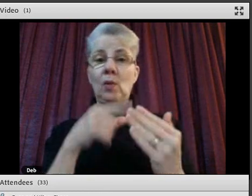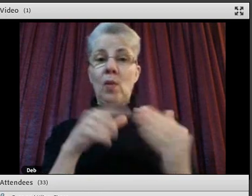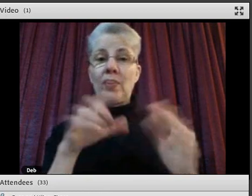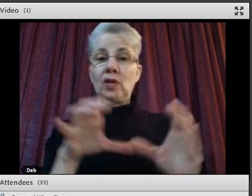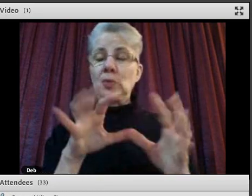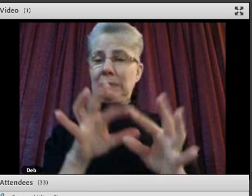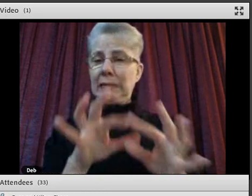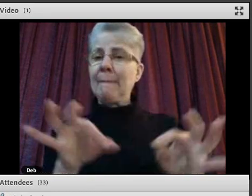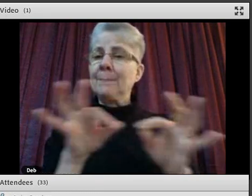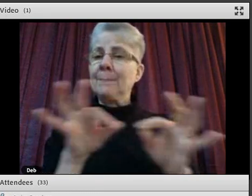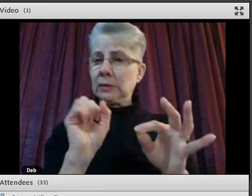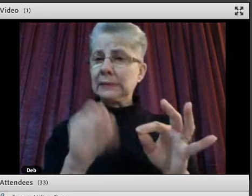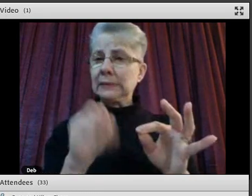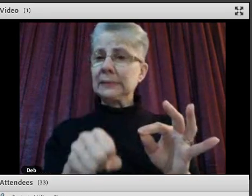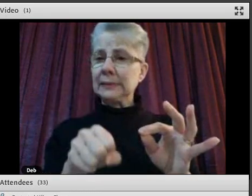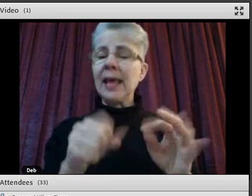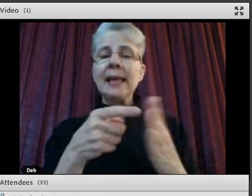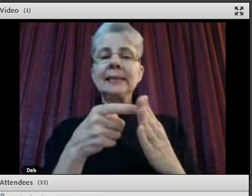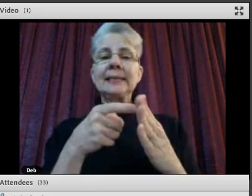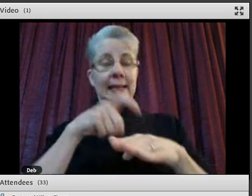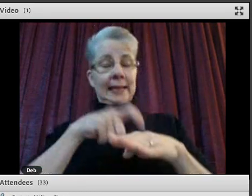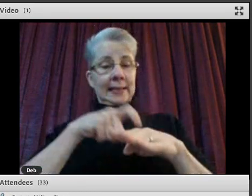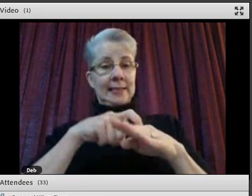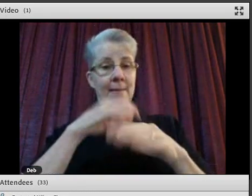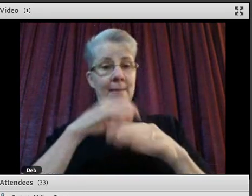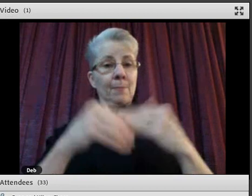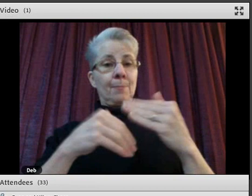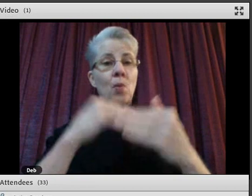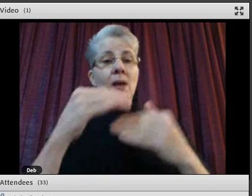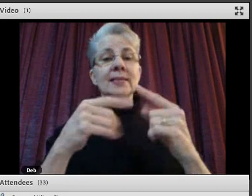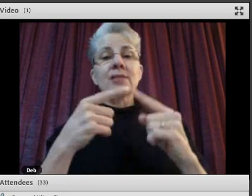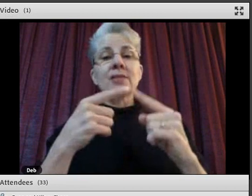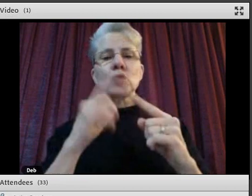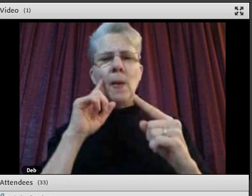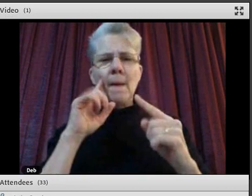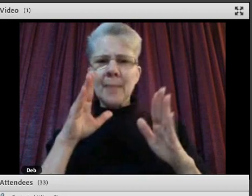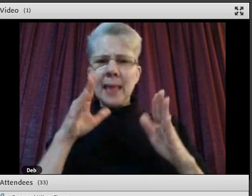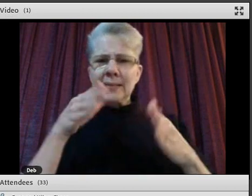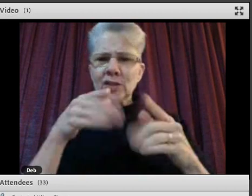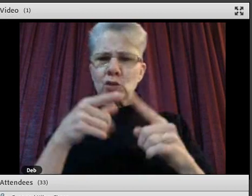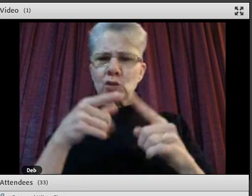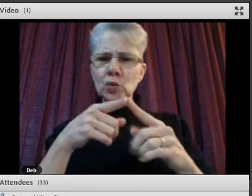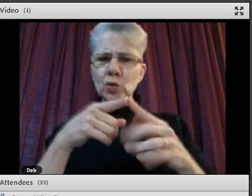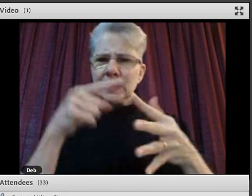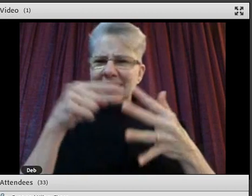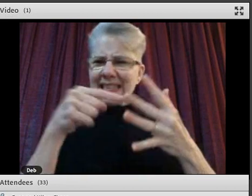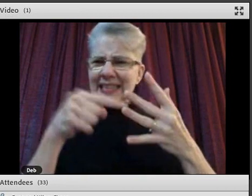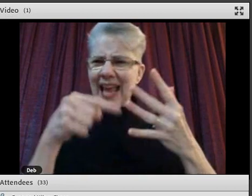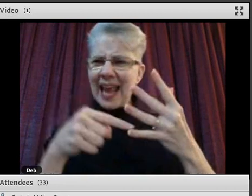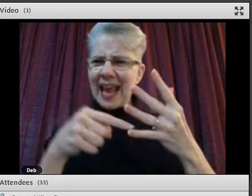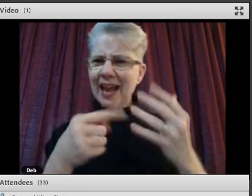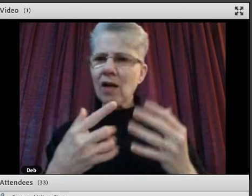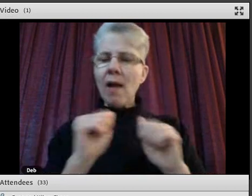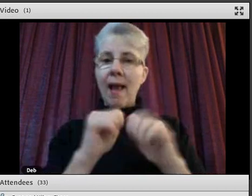and taking the time in the process to pay attention to detail, how they're doing, exactly what they're doing,